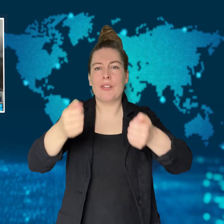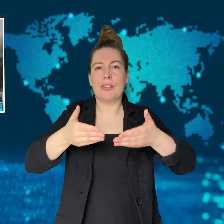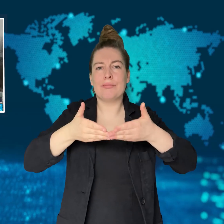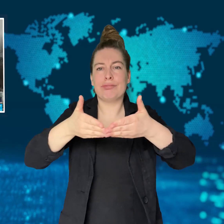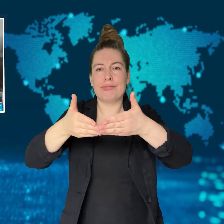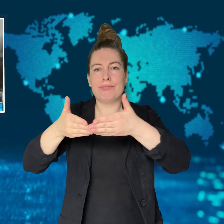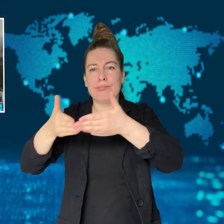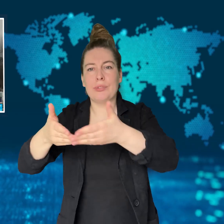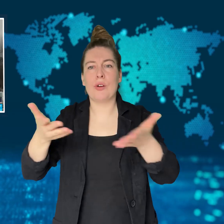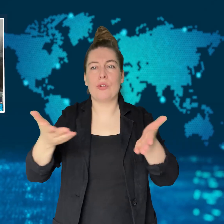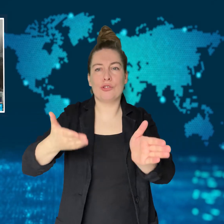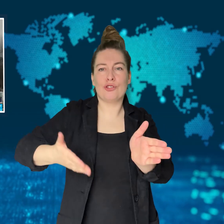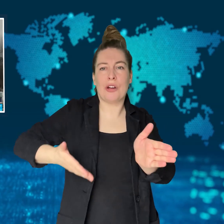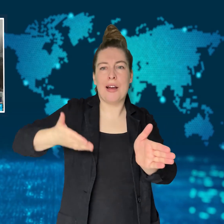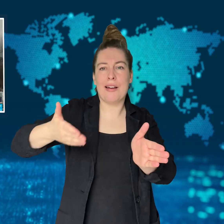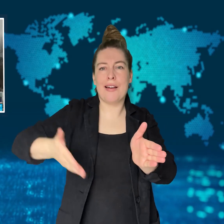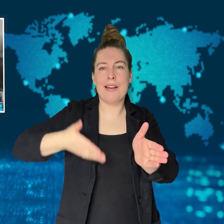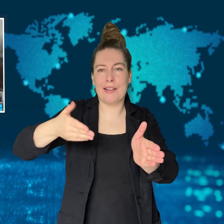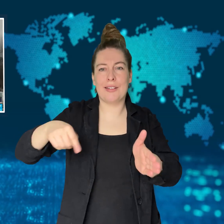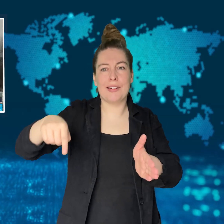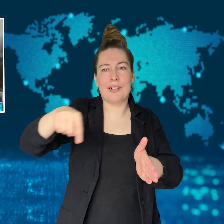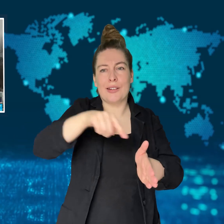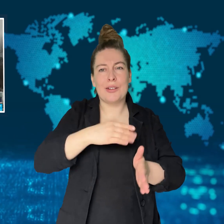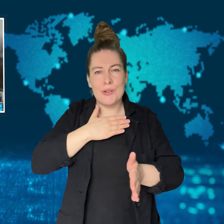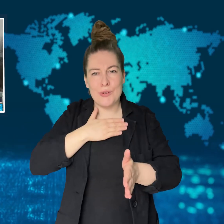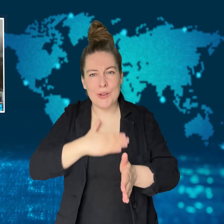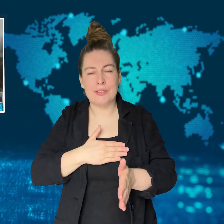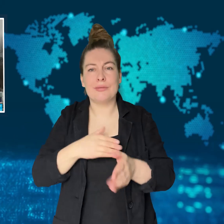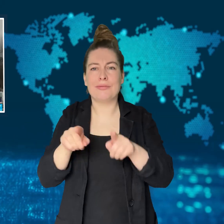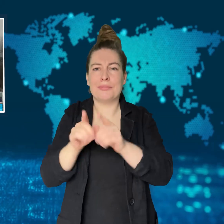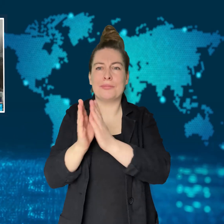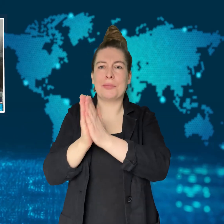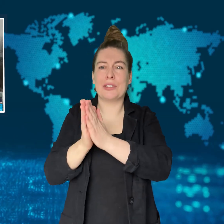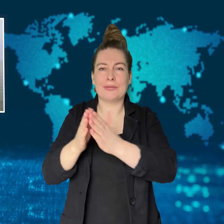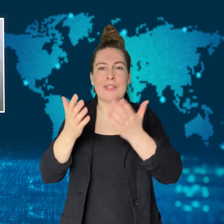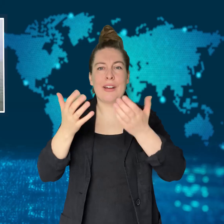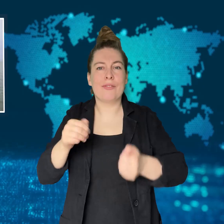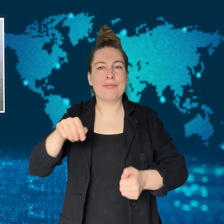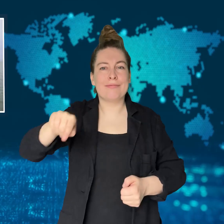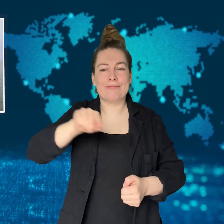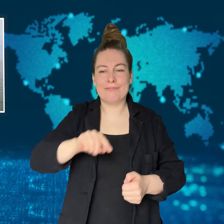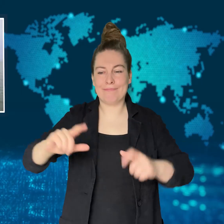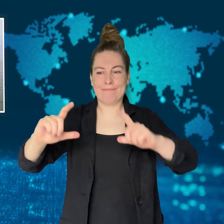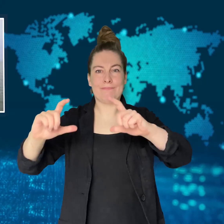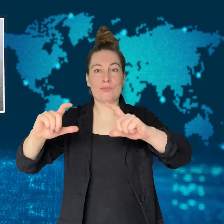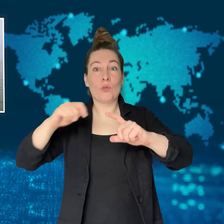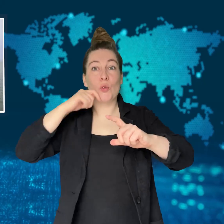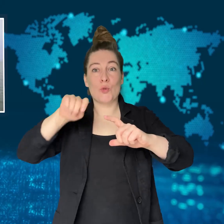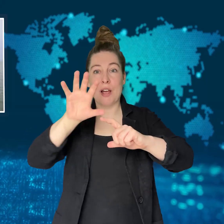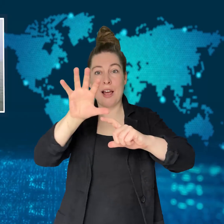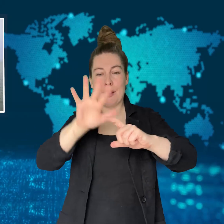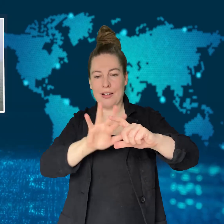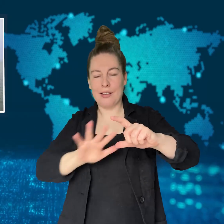while the talks have been taking place. Ukraine would ask for energy